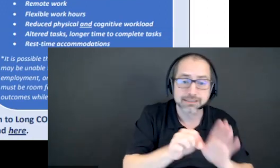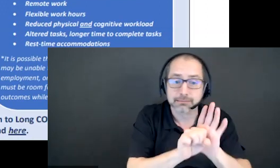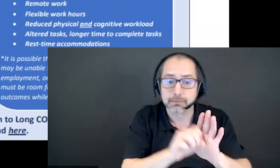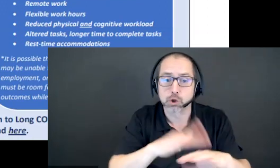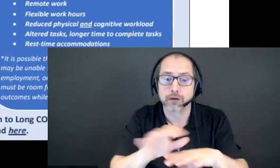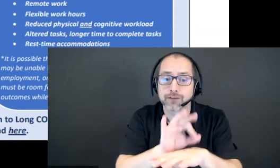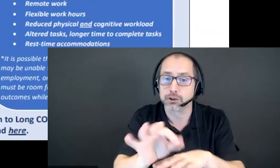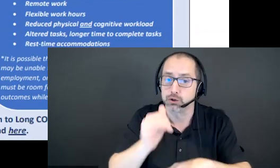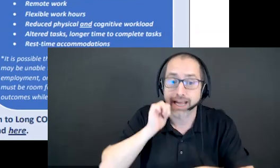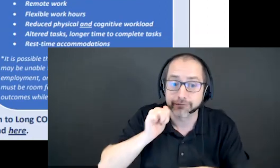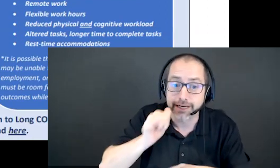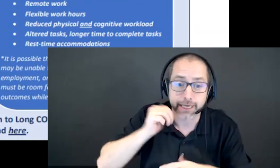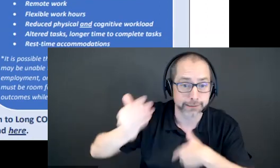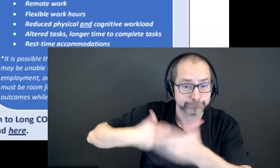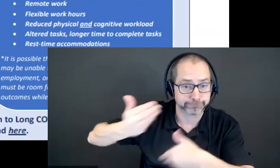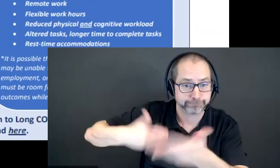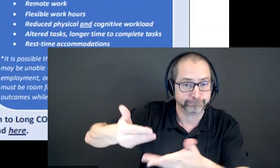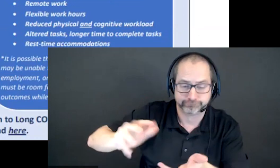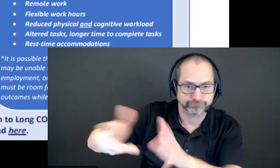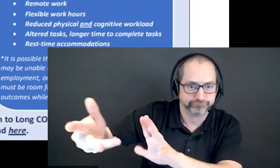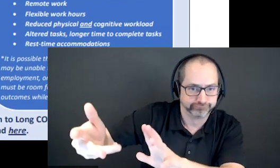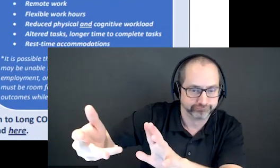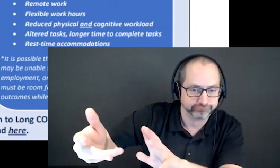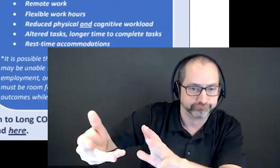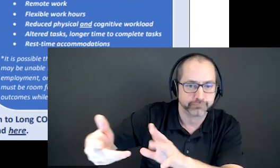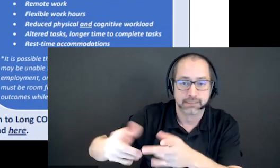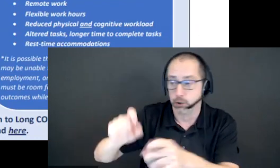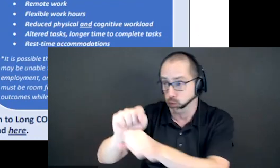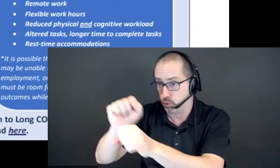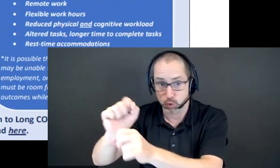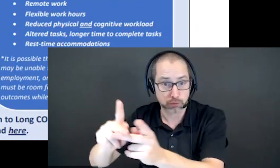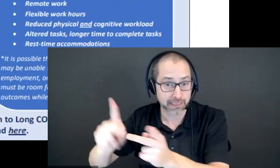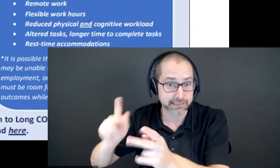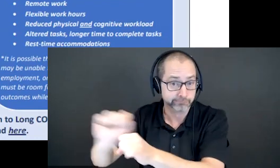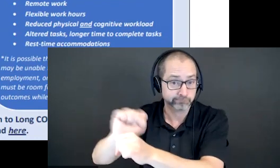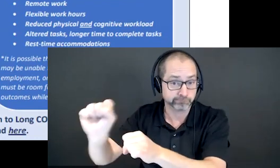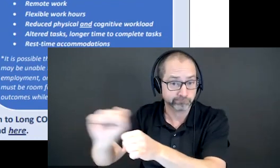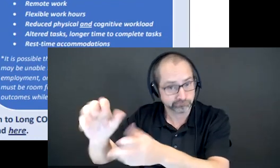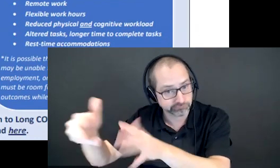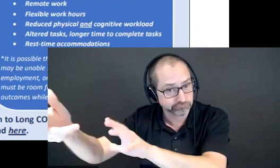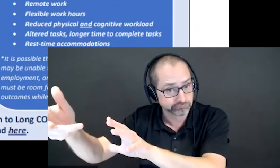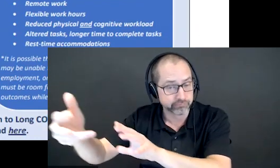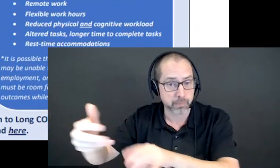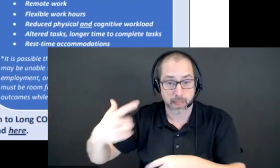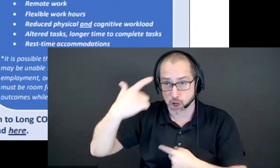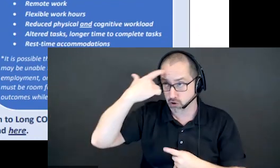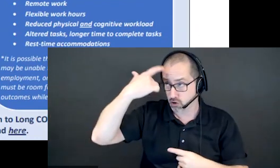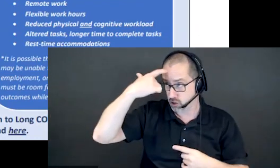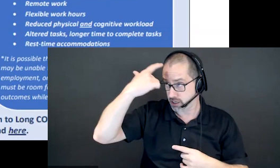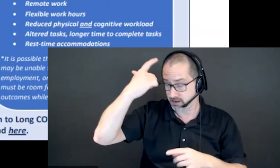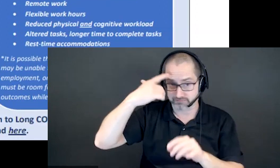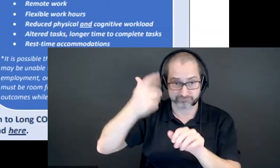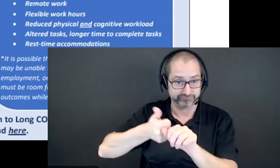how it might impact a workplace environment. If we have cognitive dysfunction a sedentary